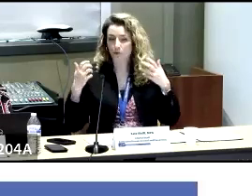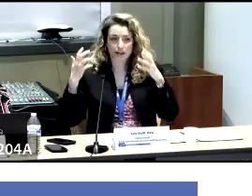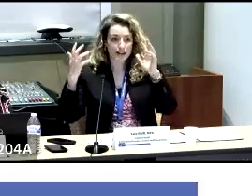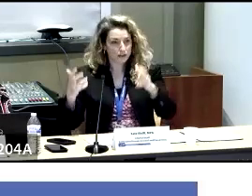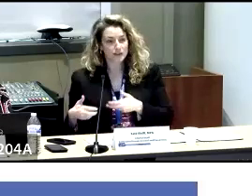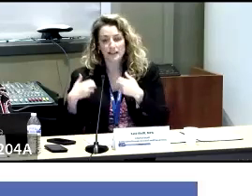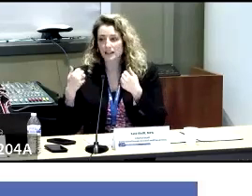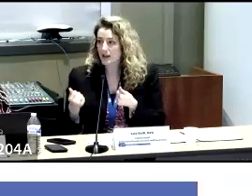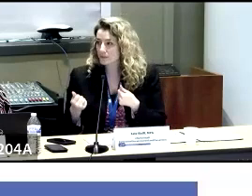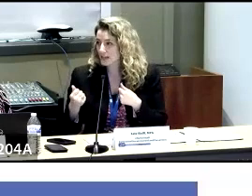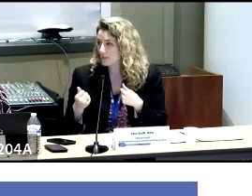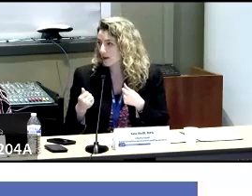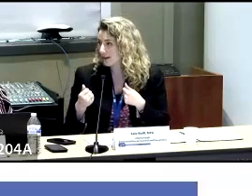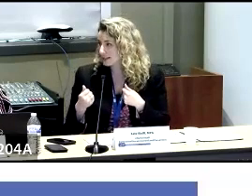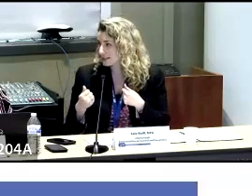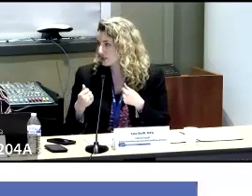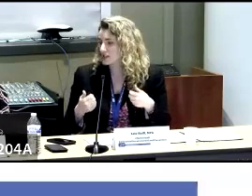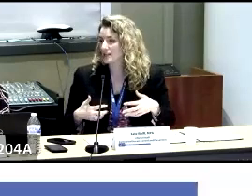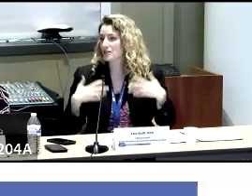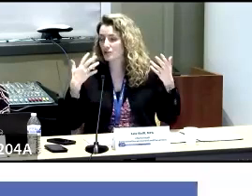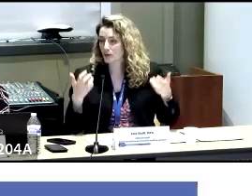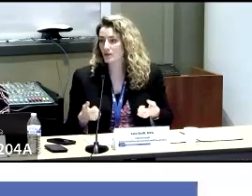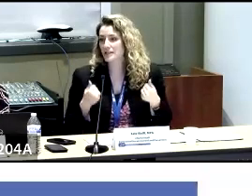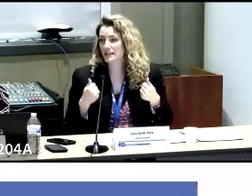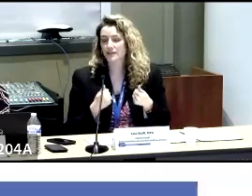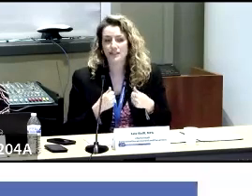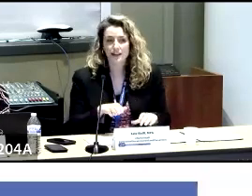or here's the latest update about vaccination, here's what we're seeing in the data.